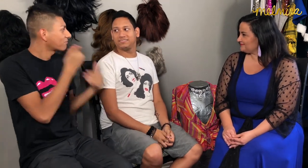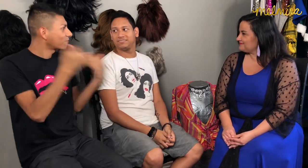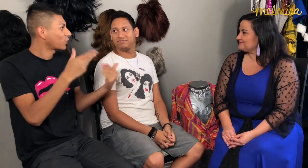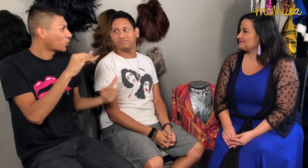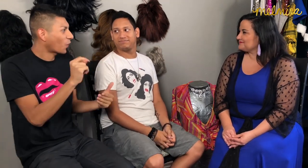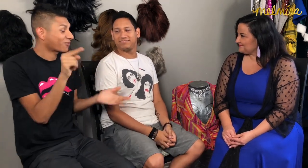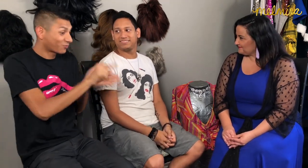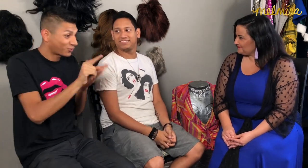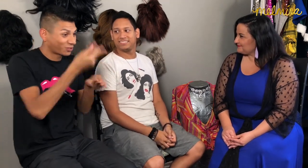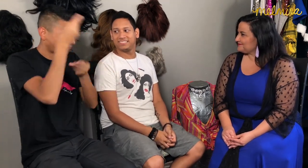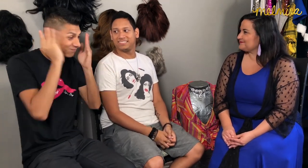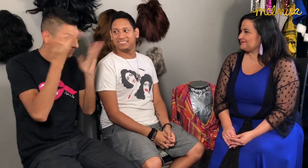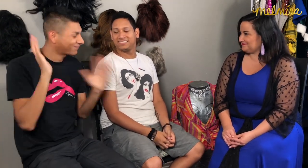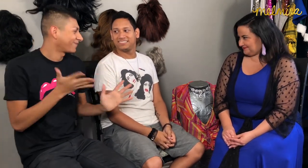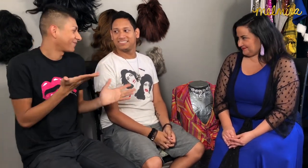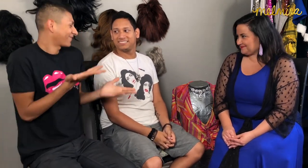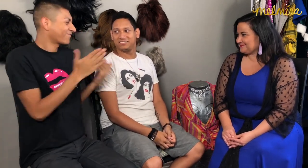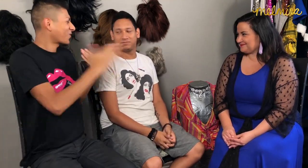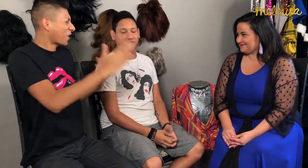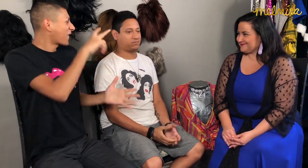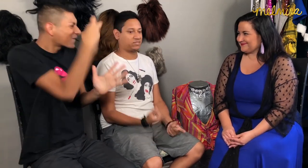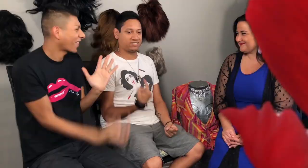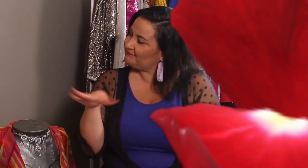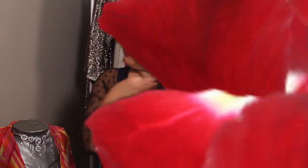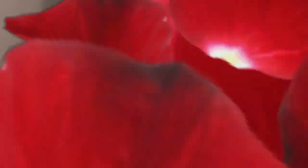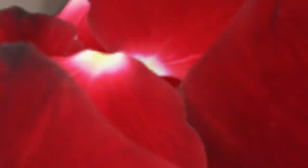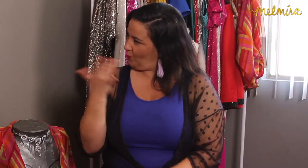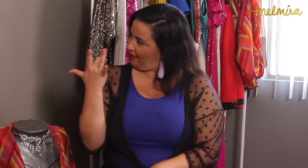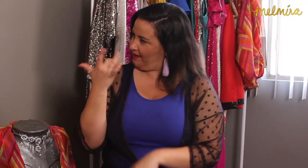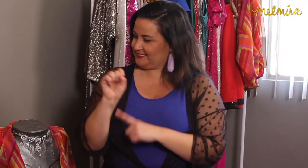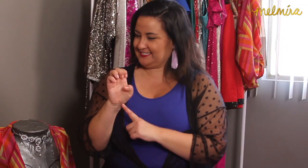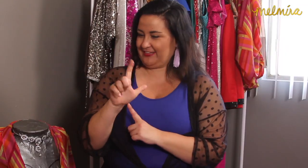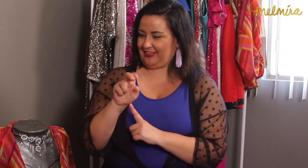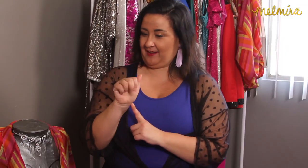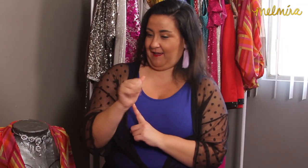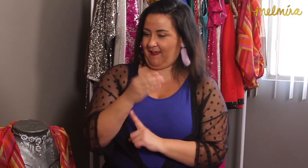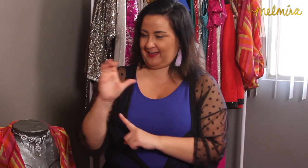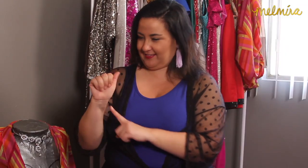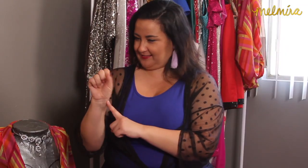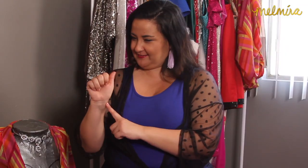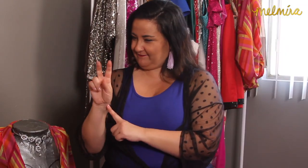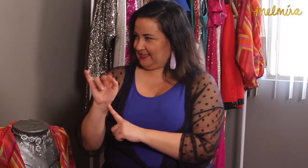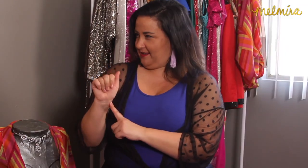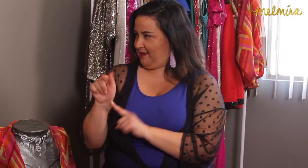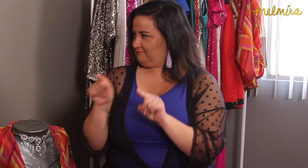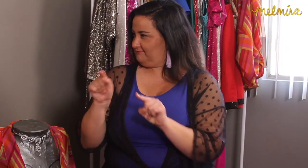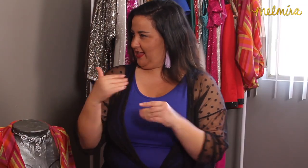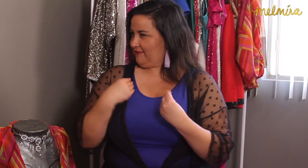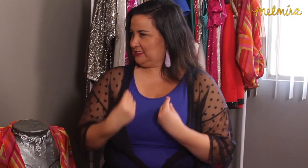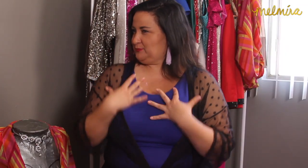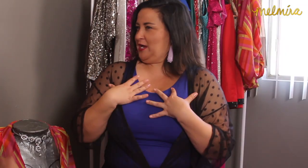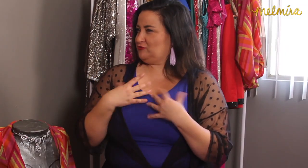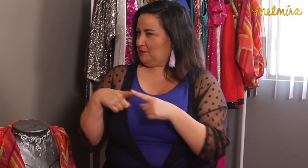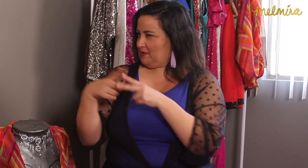We went ahead and did it and did everything. We fell in love with it. So, wondering...why the names Selena and Casavina?